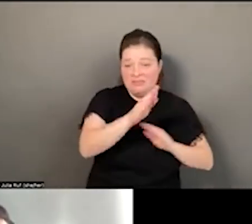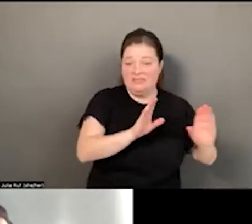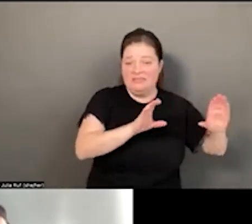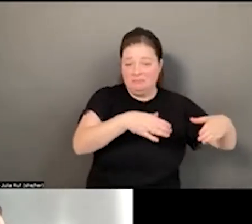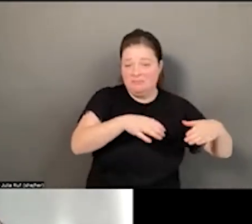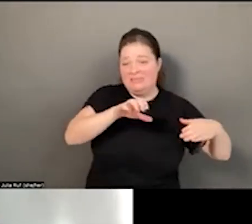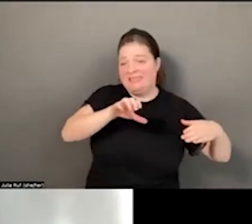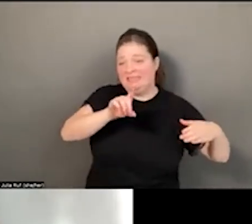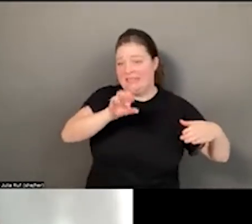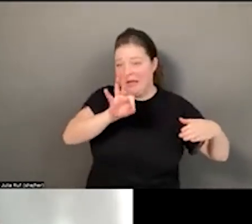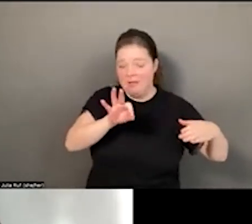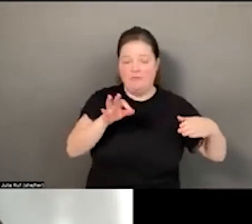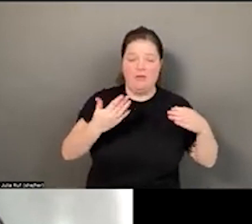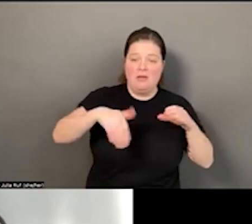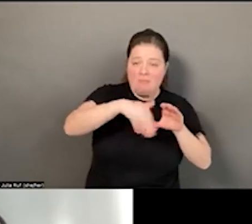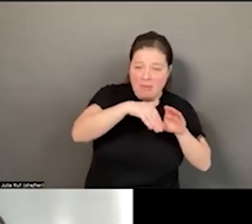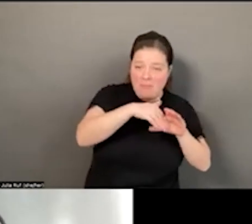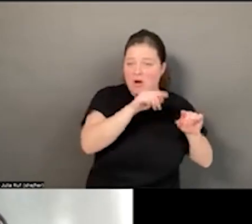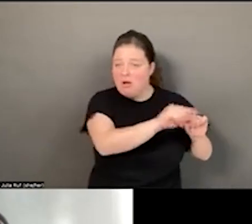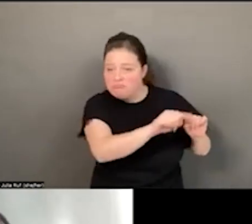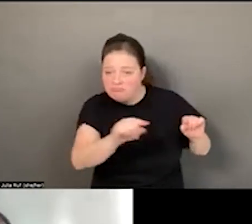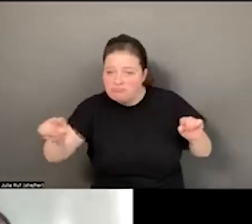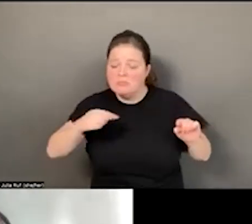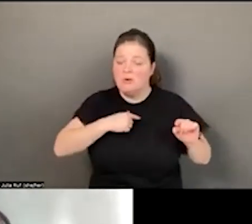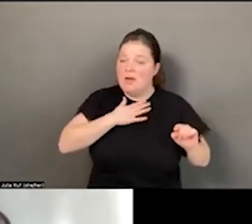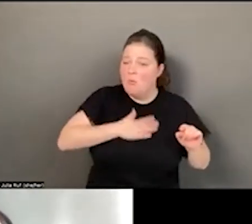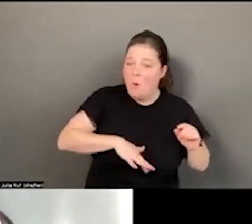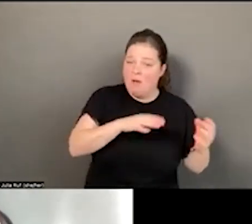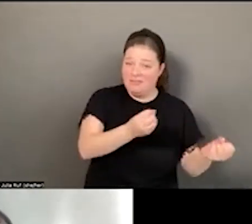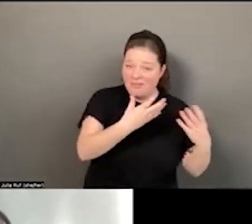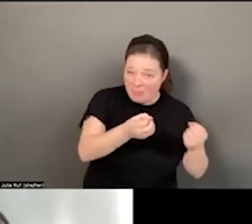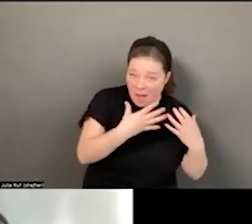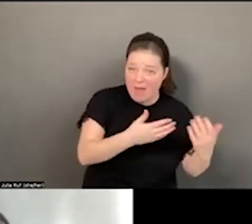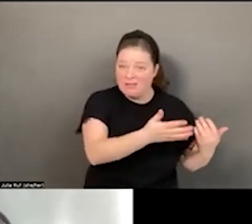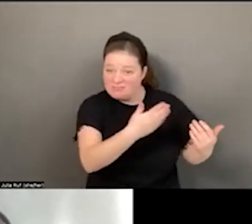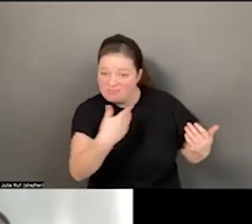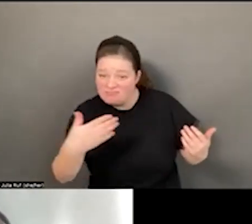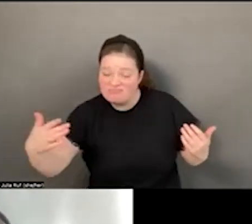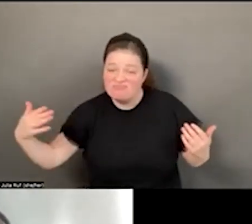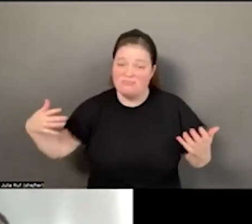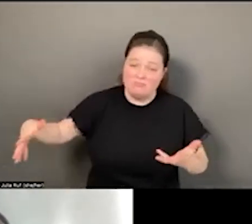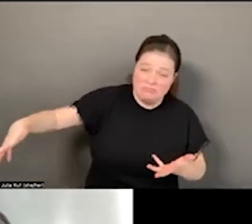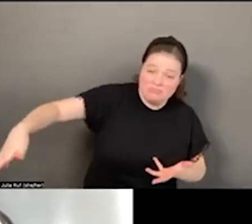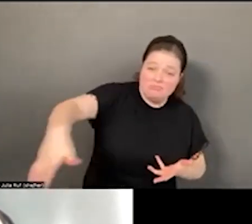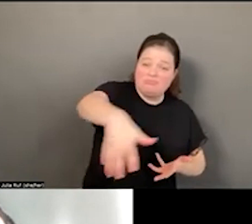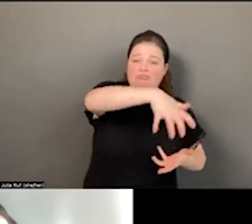we will be giving feedback and information to the UNCRPD Committee so they can do